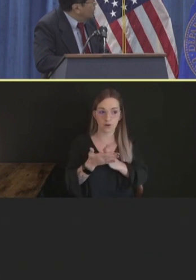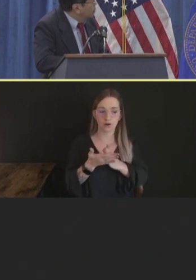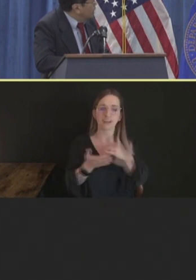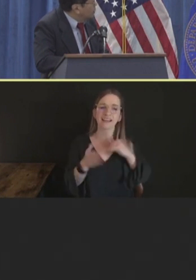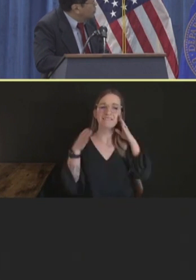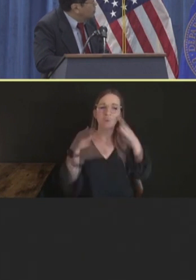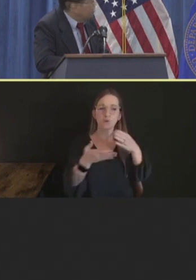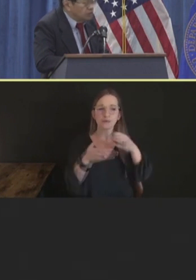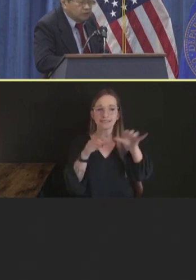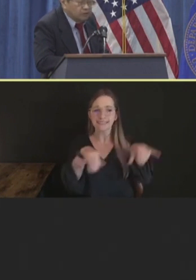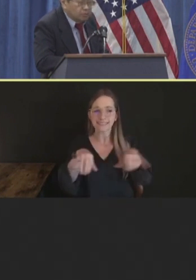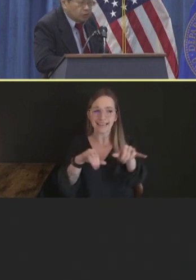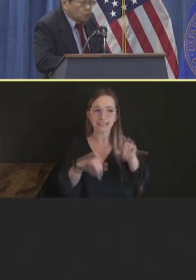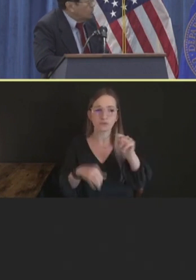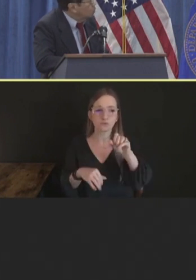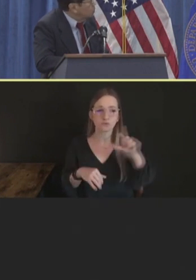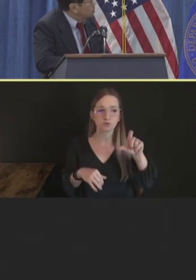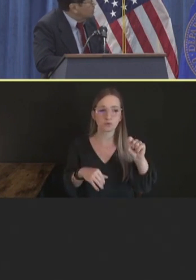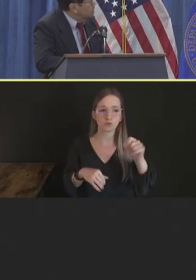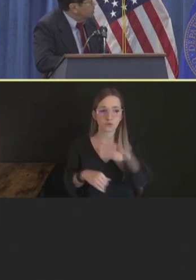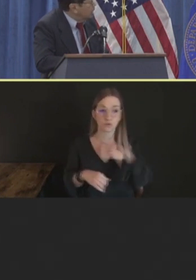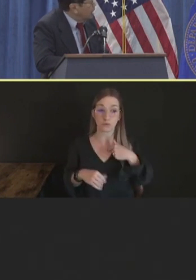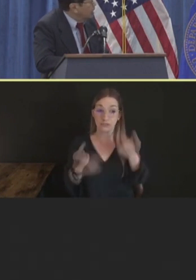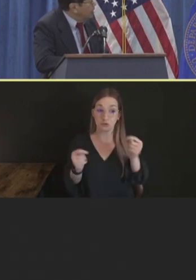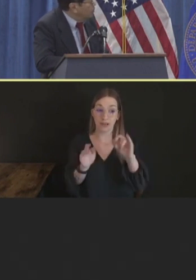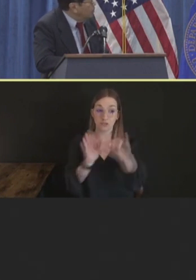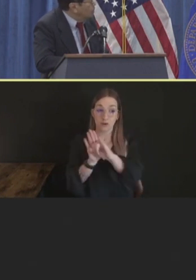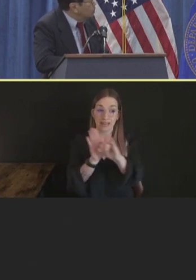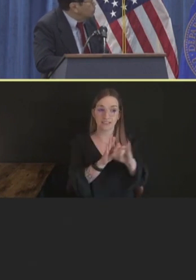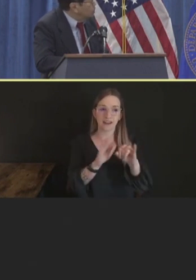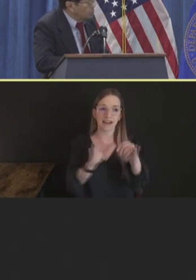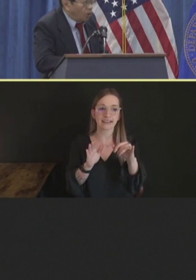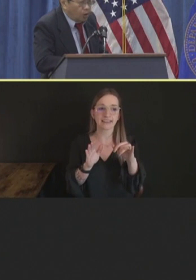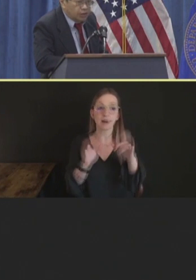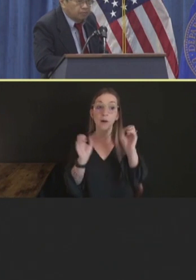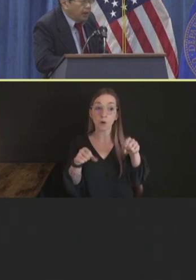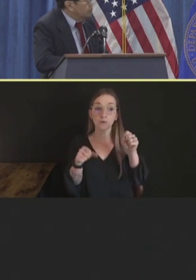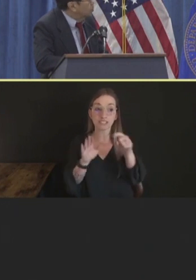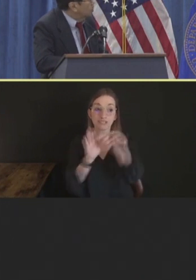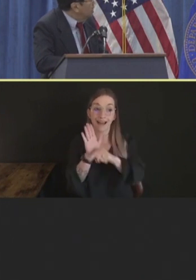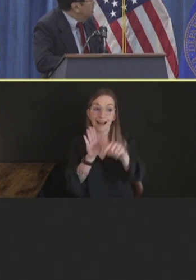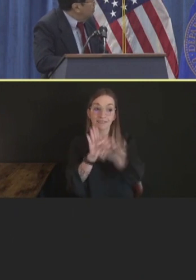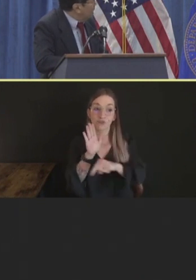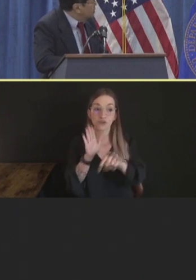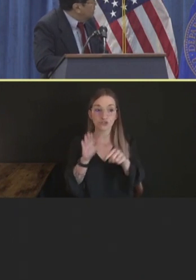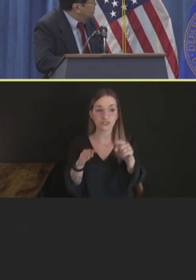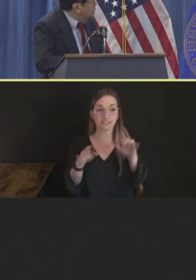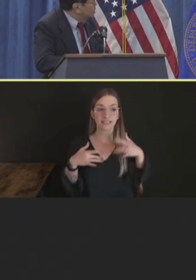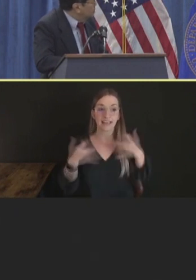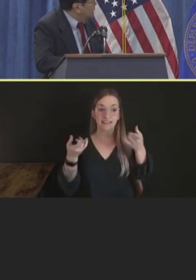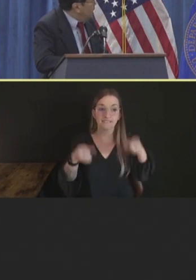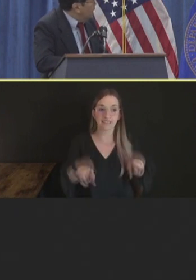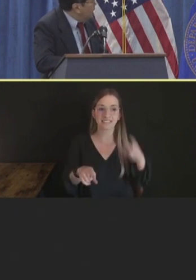the adverse events of special interest, AESI, for each of the target pathogen vaccines.